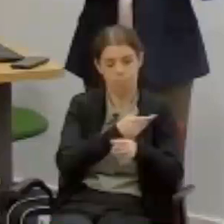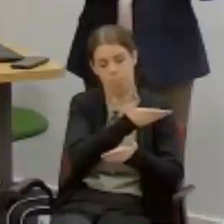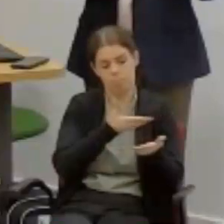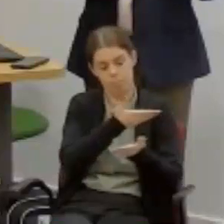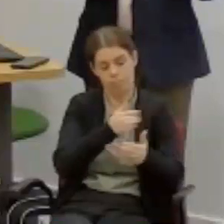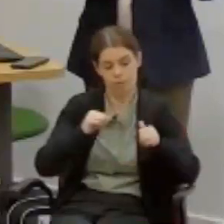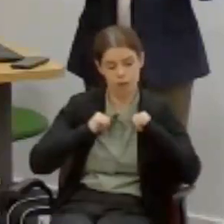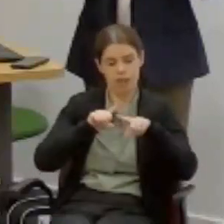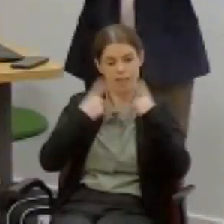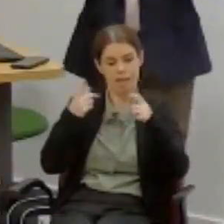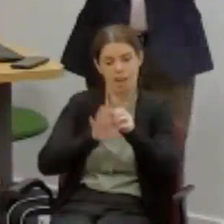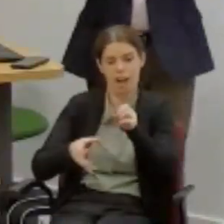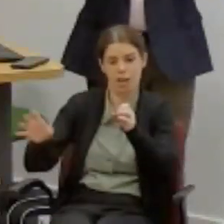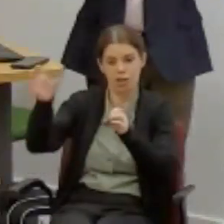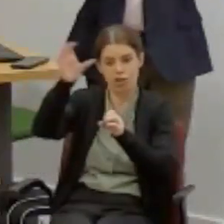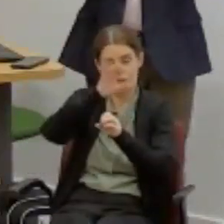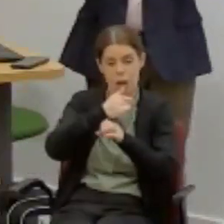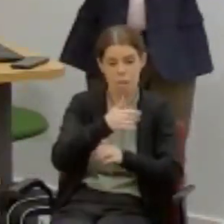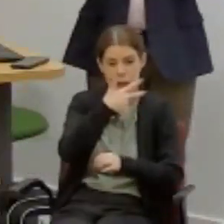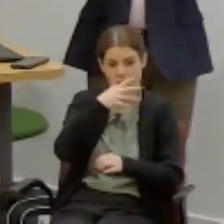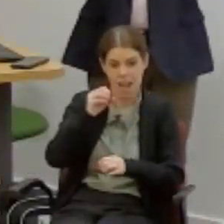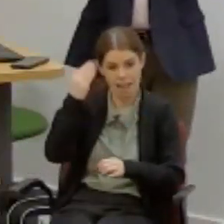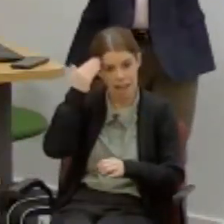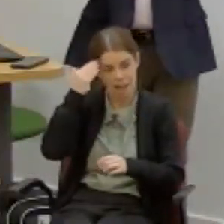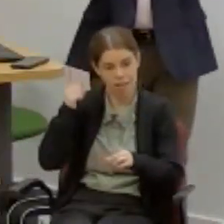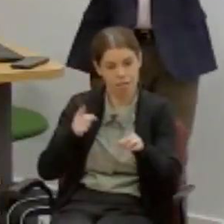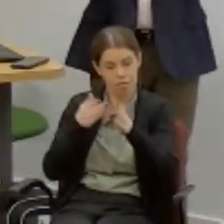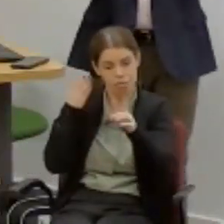other countries, they were practicing 80 headers a week, so the line the kids up, and they